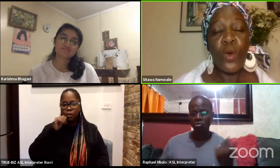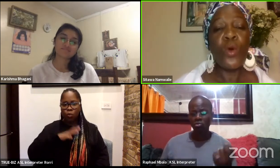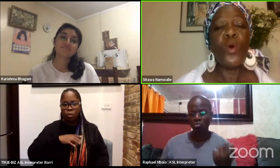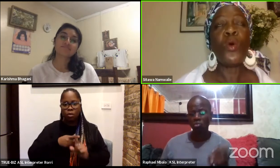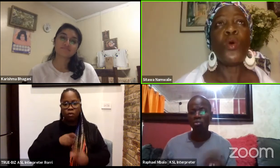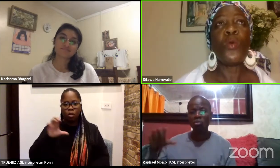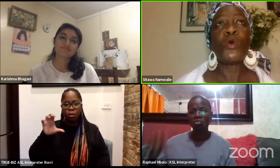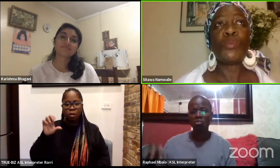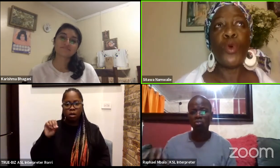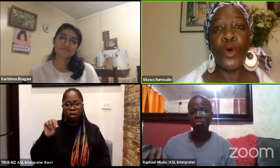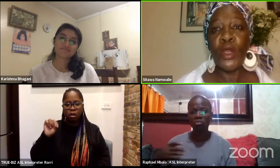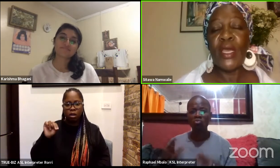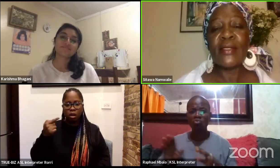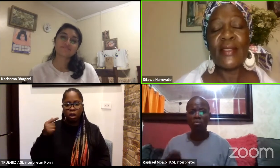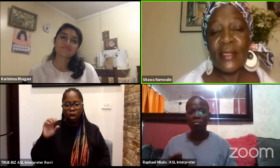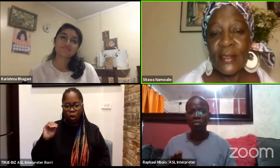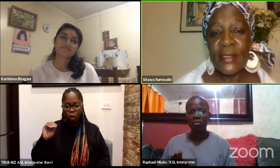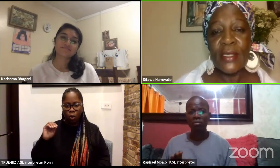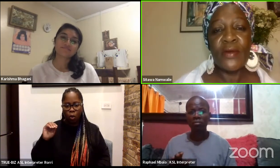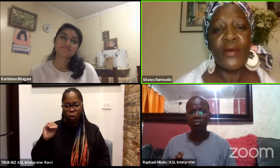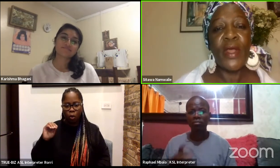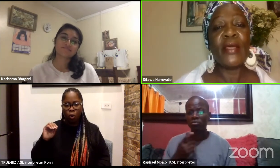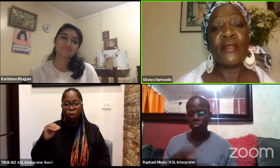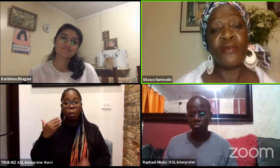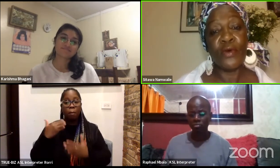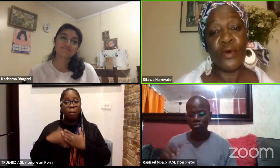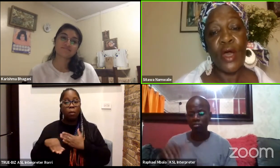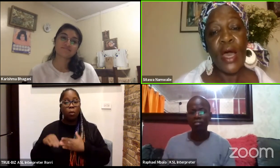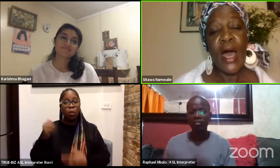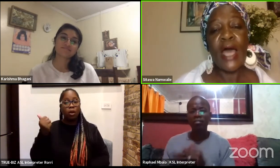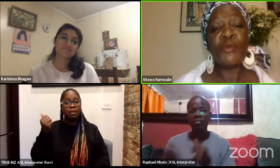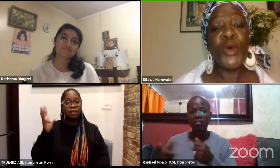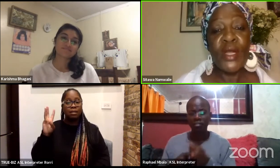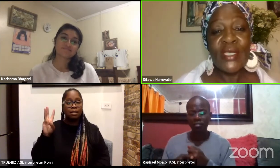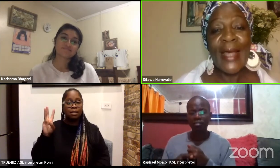who was born in 1684 and burnt at the stake